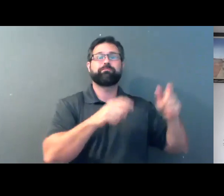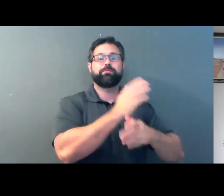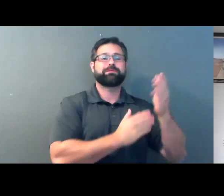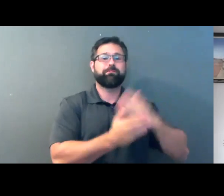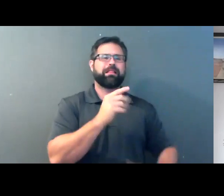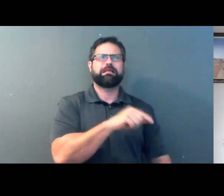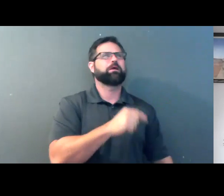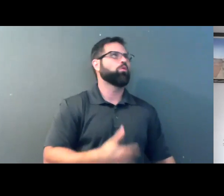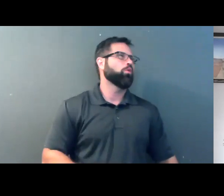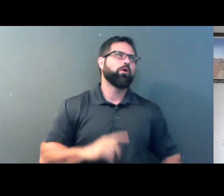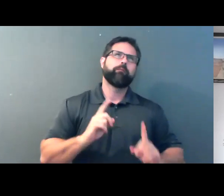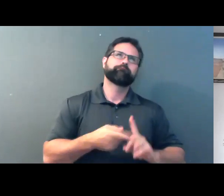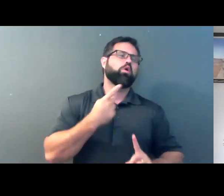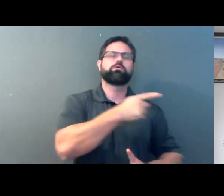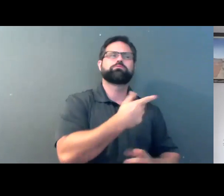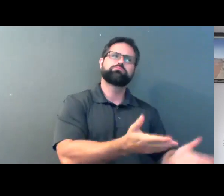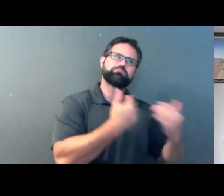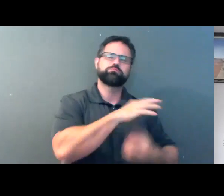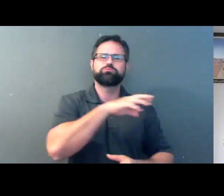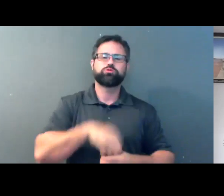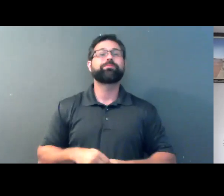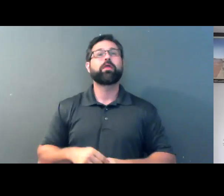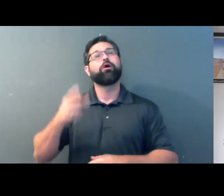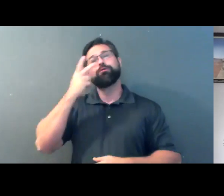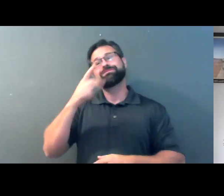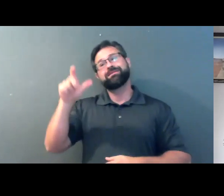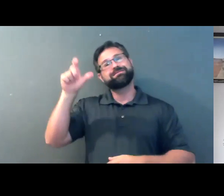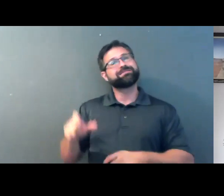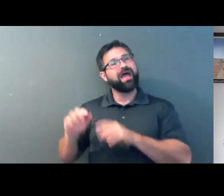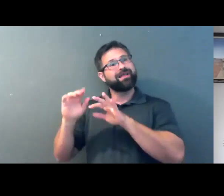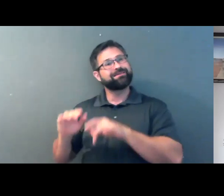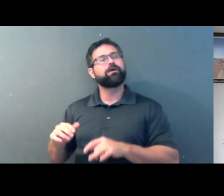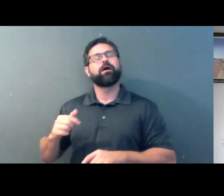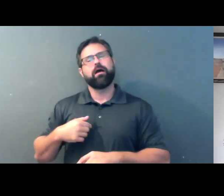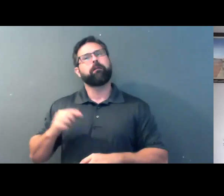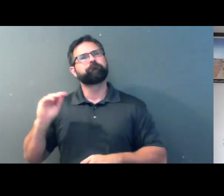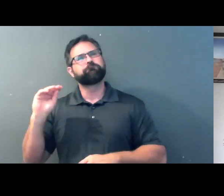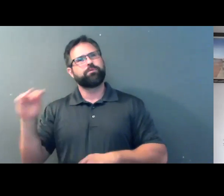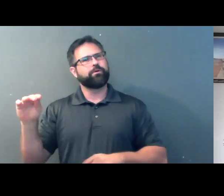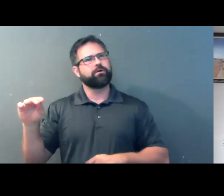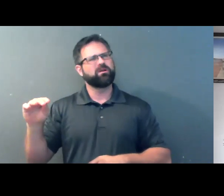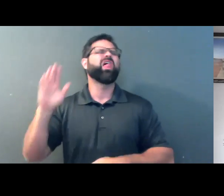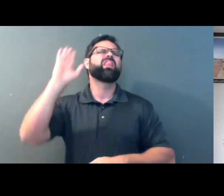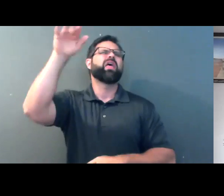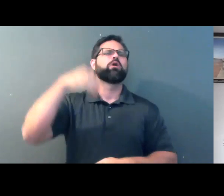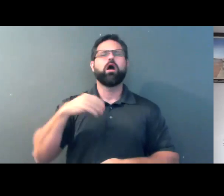i will put in the the chat box just after after this conversation the link where people can